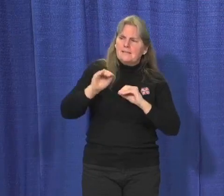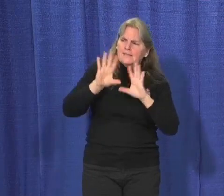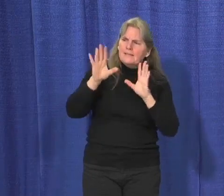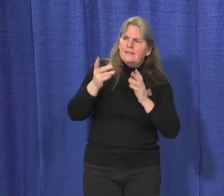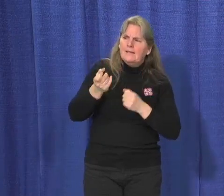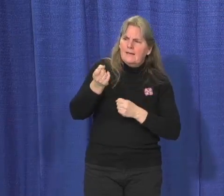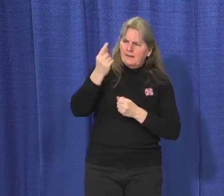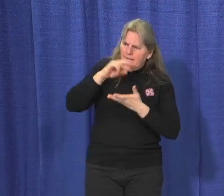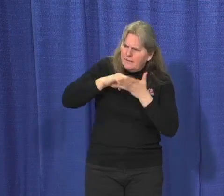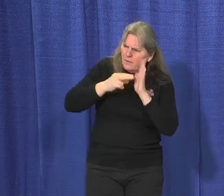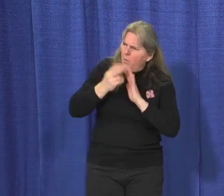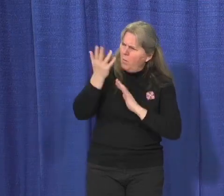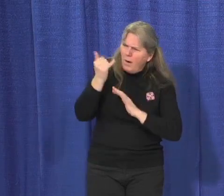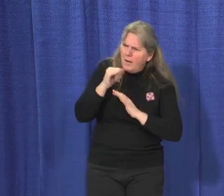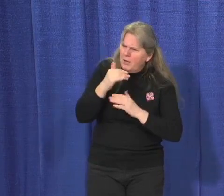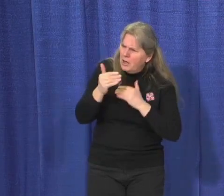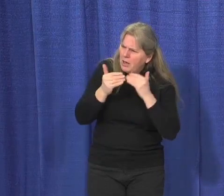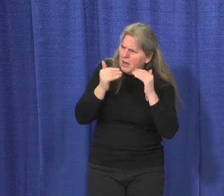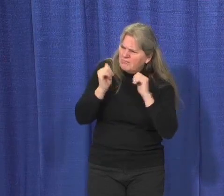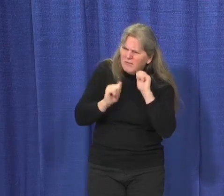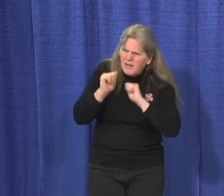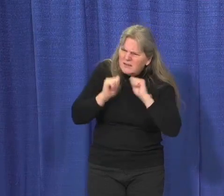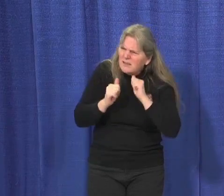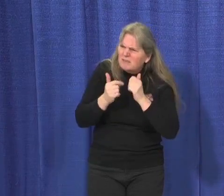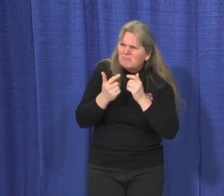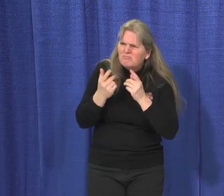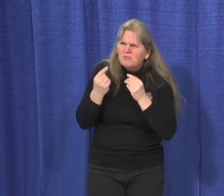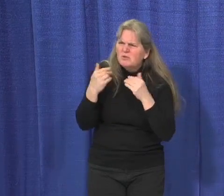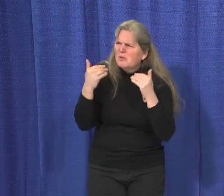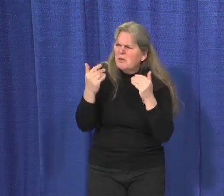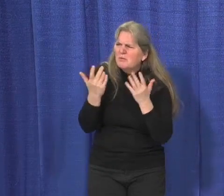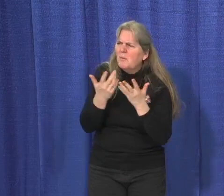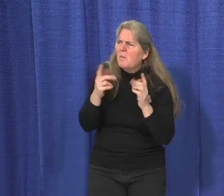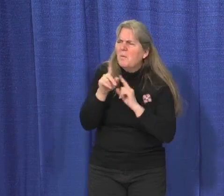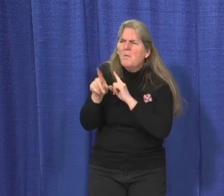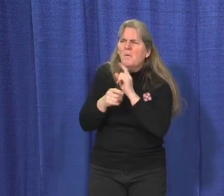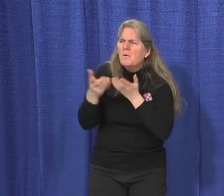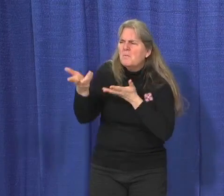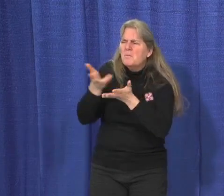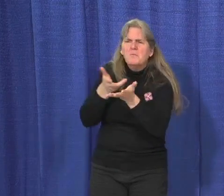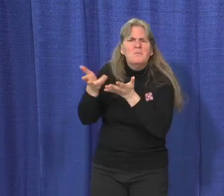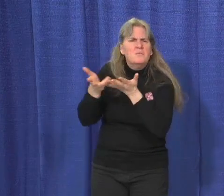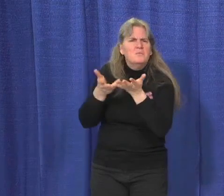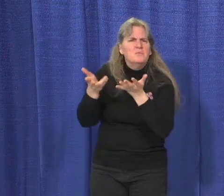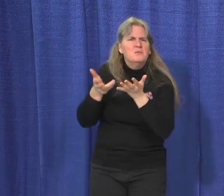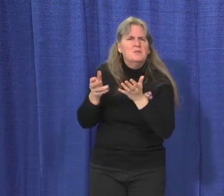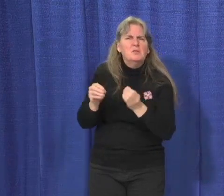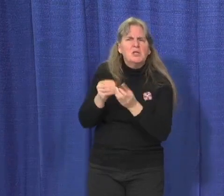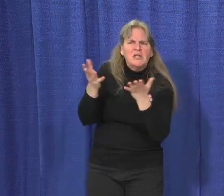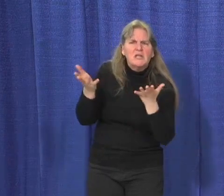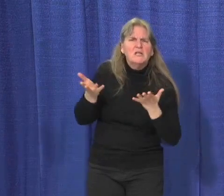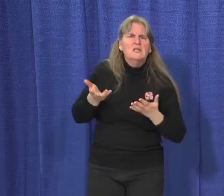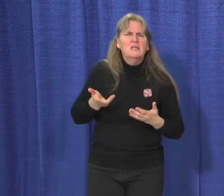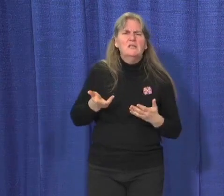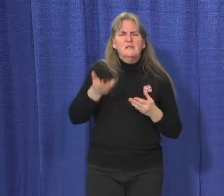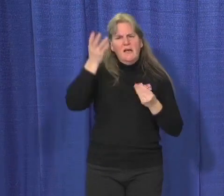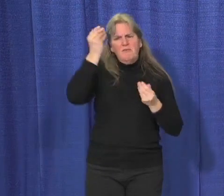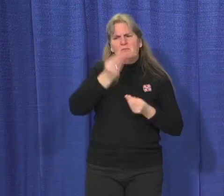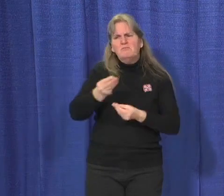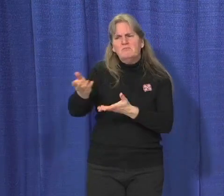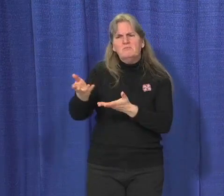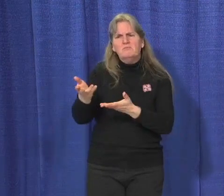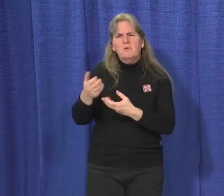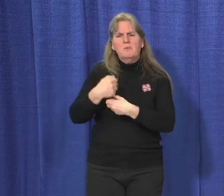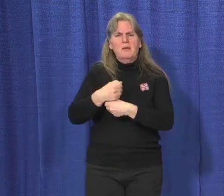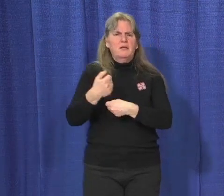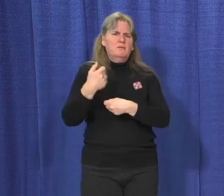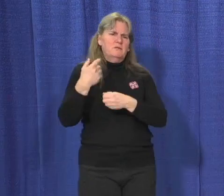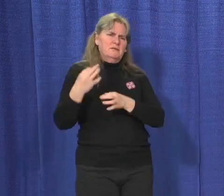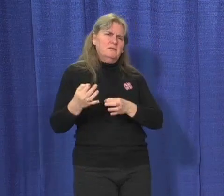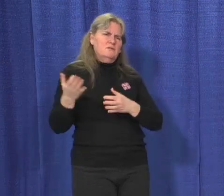and understanding the reasons.